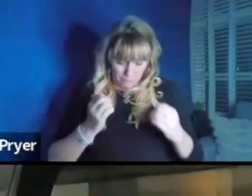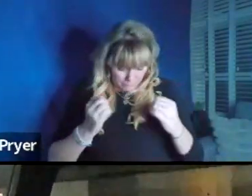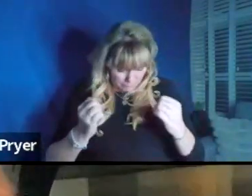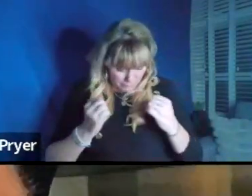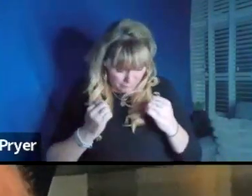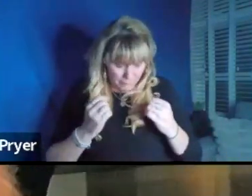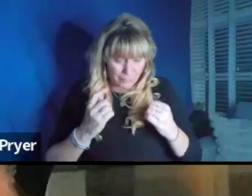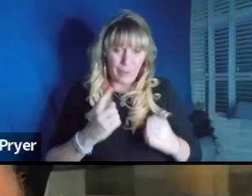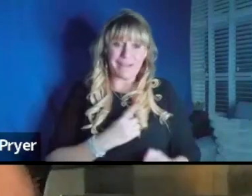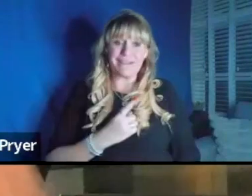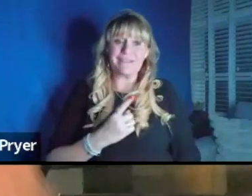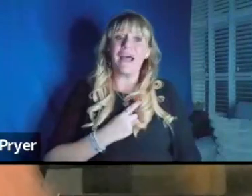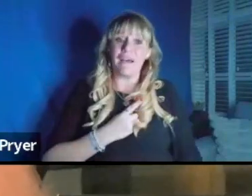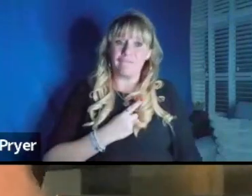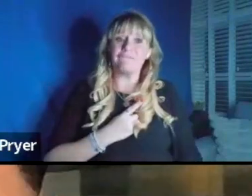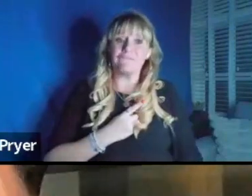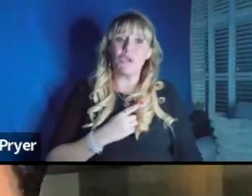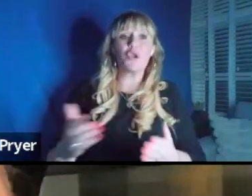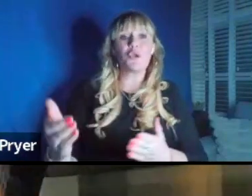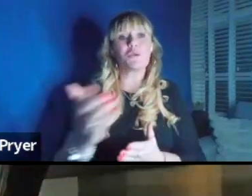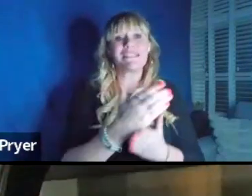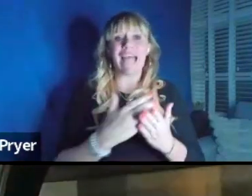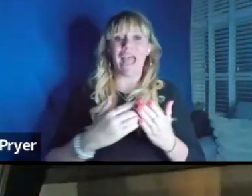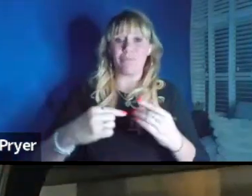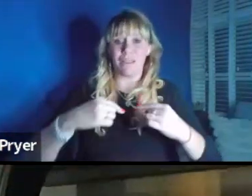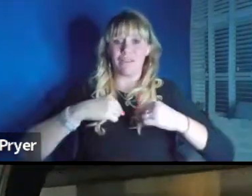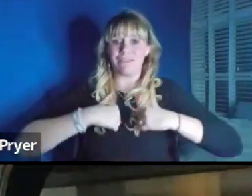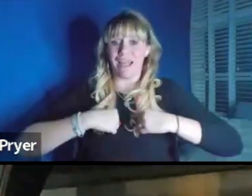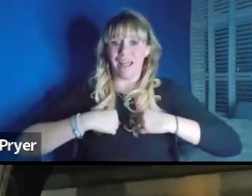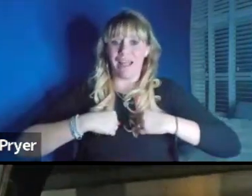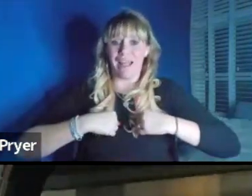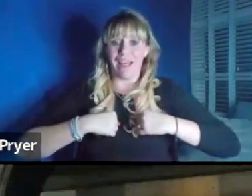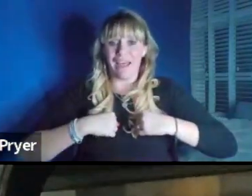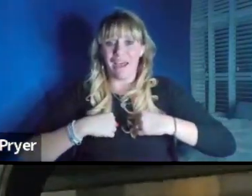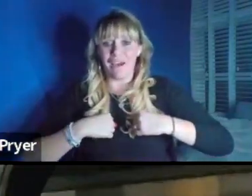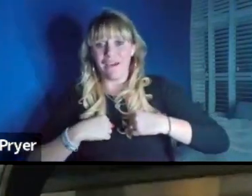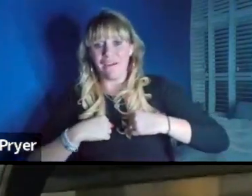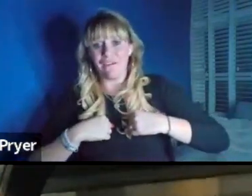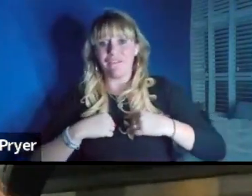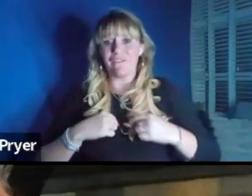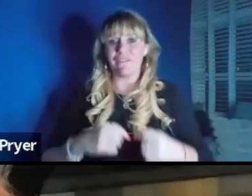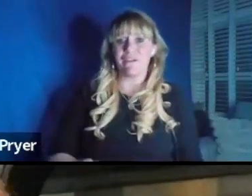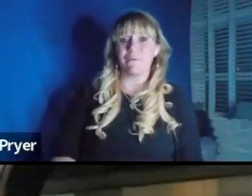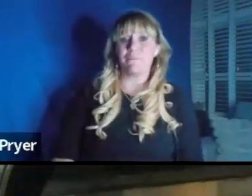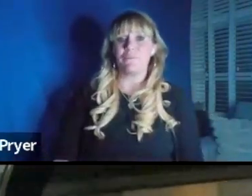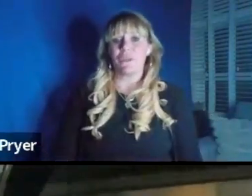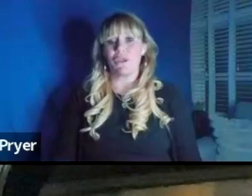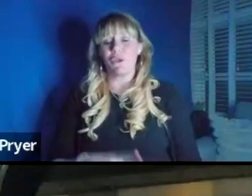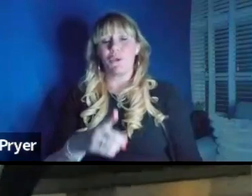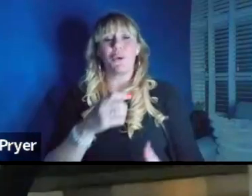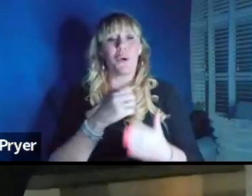You know how to keep me smiling You always save me from myself From myself, myself